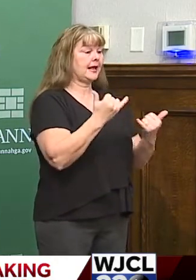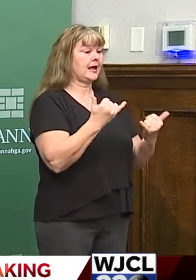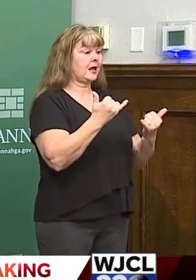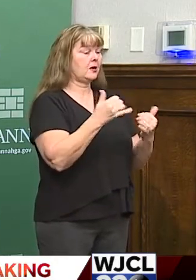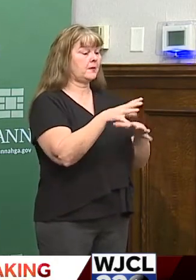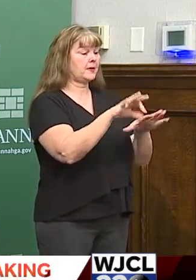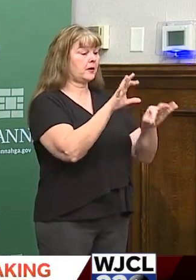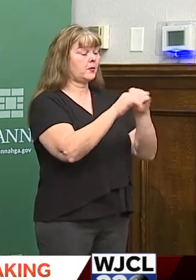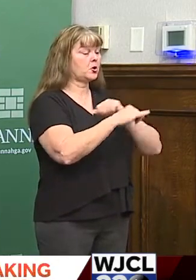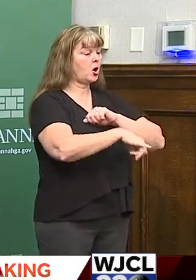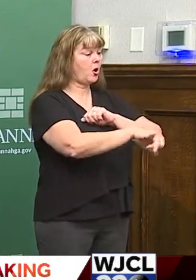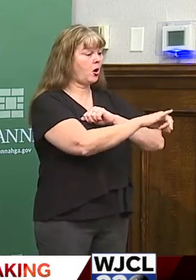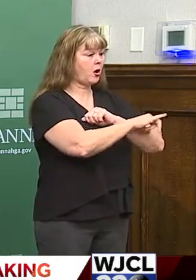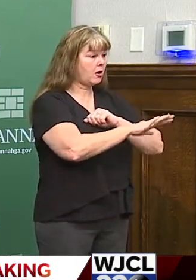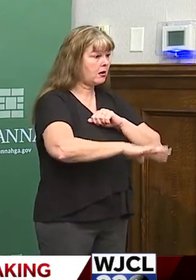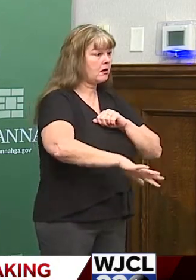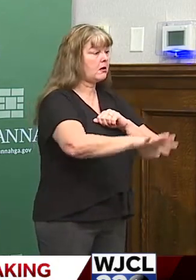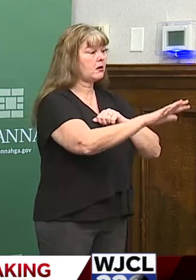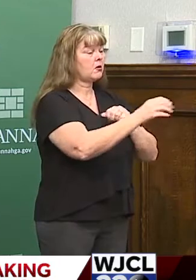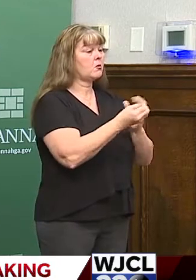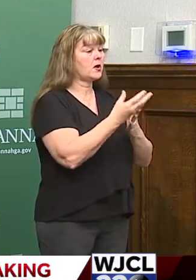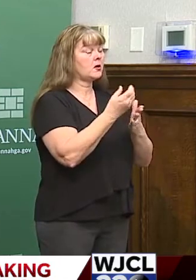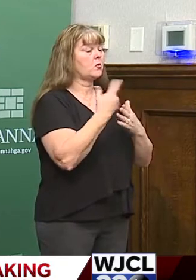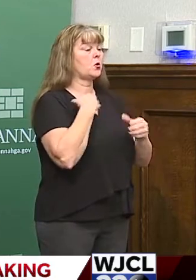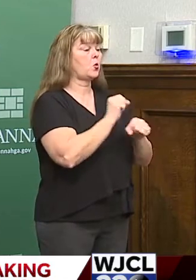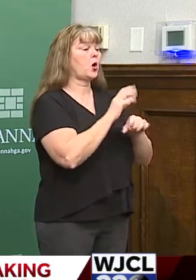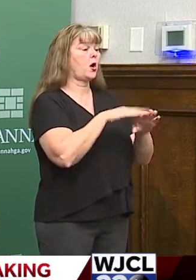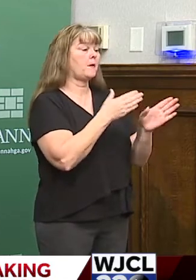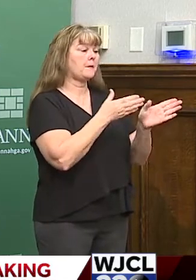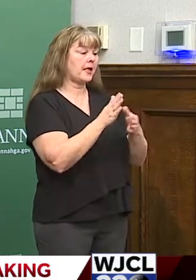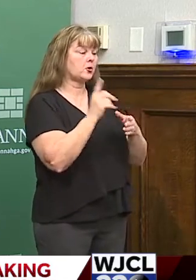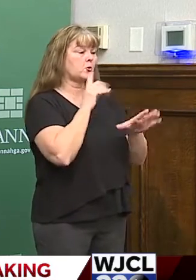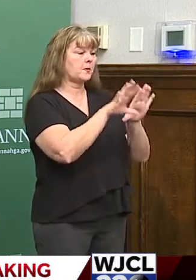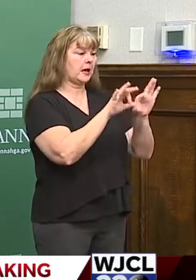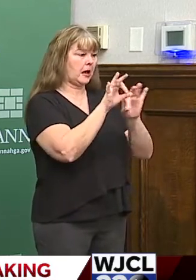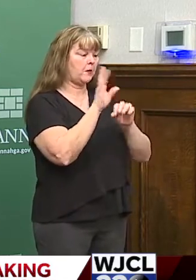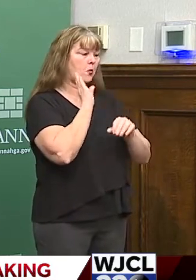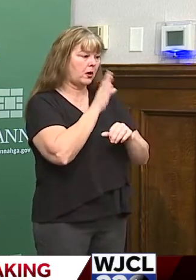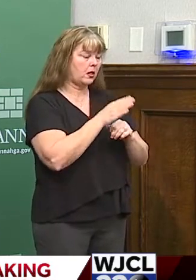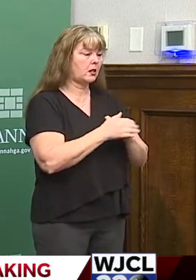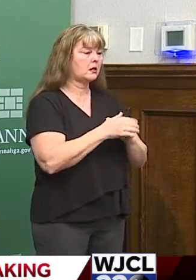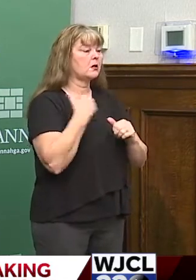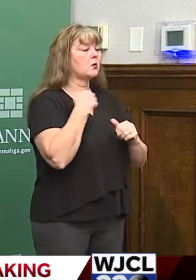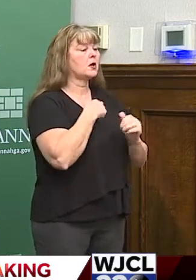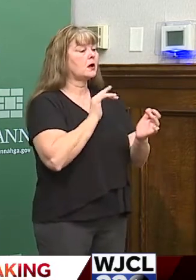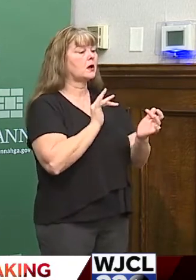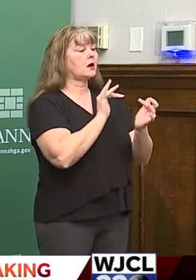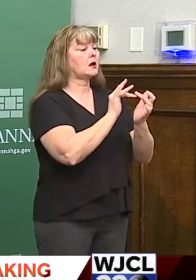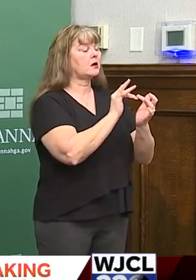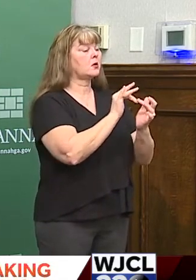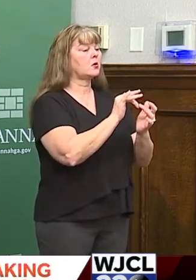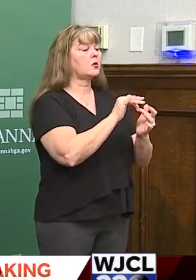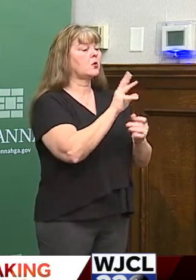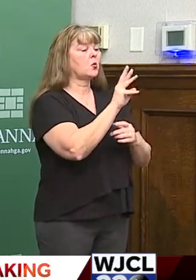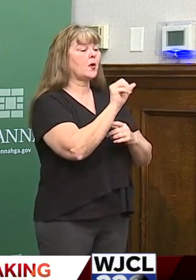OUR SANITATION DEPARTMENT IS CURRENTLY NOT COLLECTING RESIDENTIAL YARD WASTE BUT WE ARE WORKING ON A PLAN TO PICK IT UP.